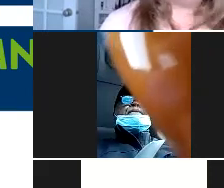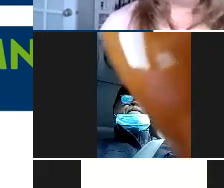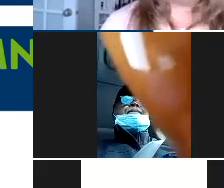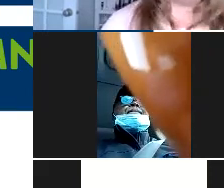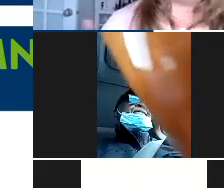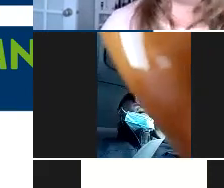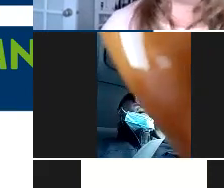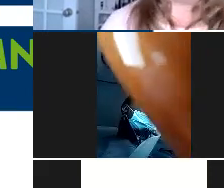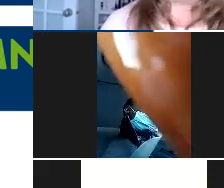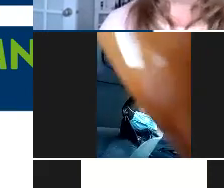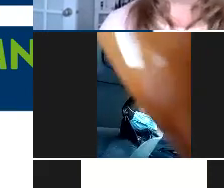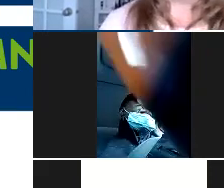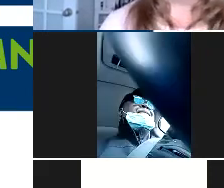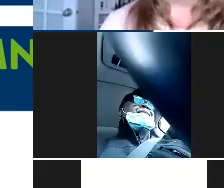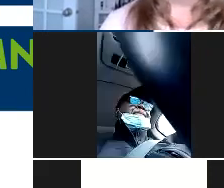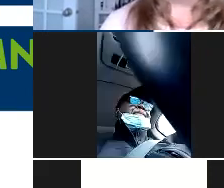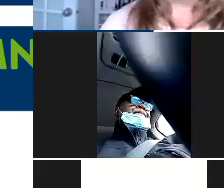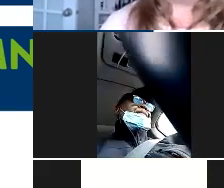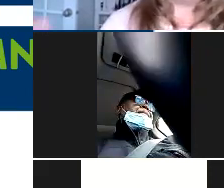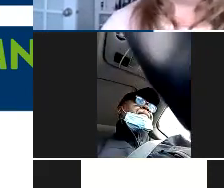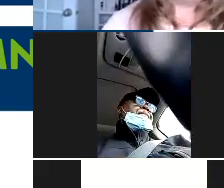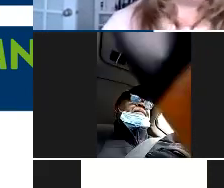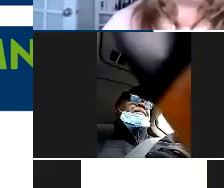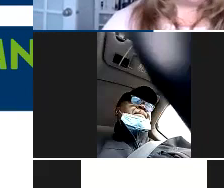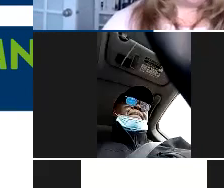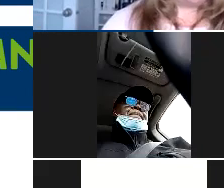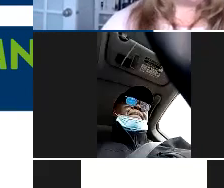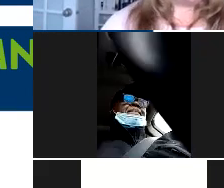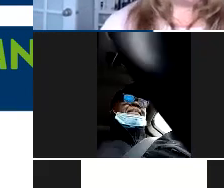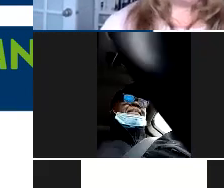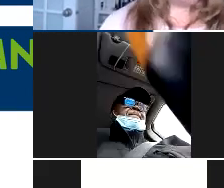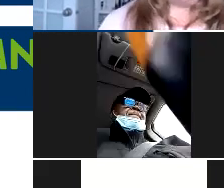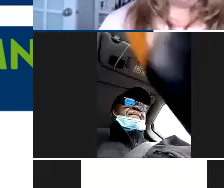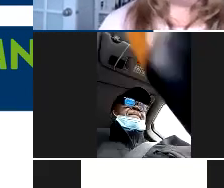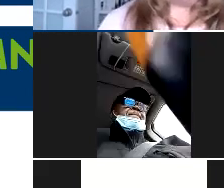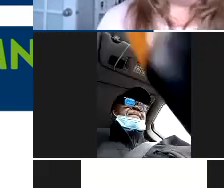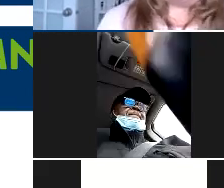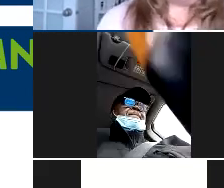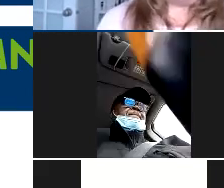It's a part time staff. It it really is based on how many people that you're supporting and